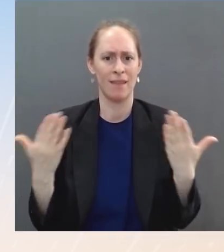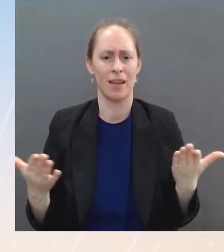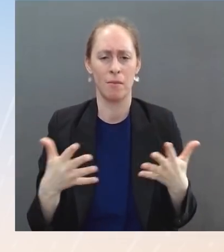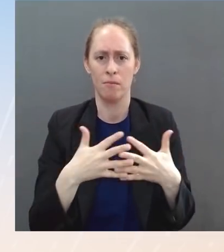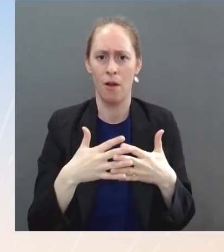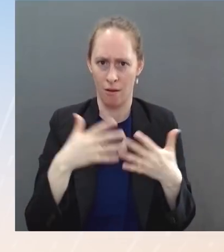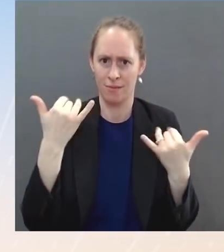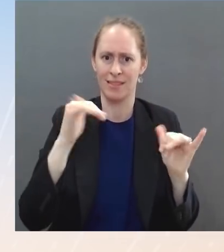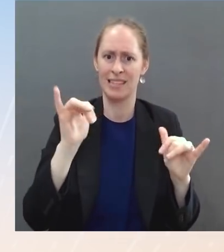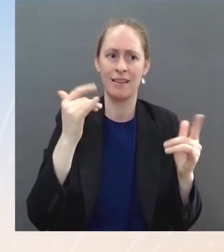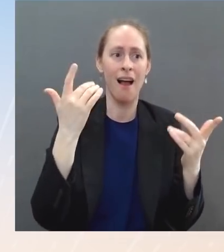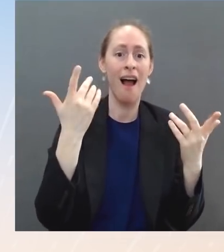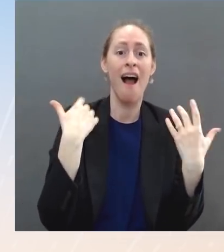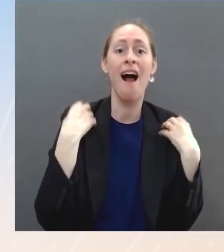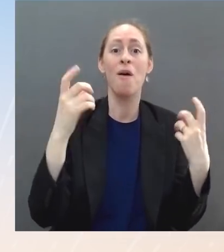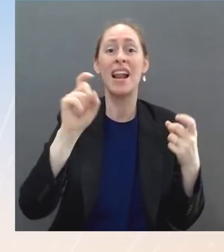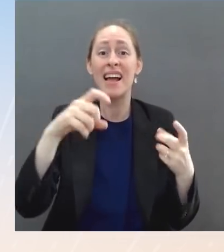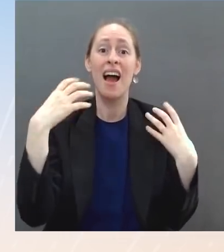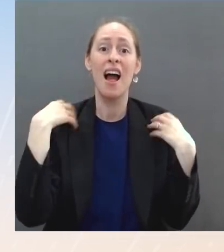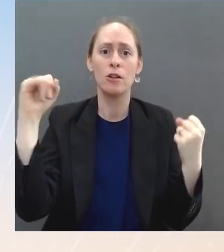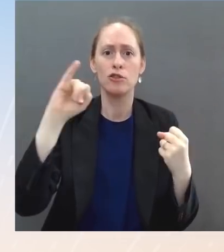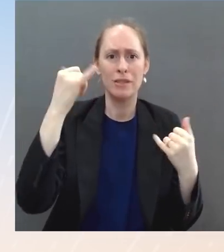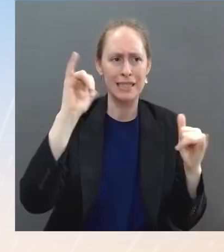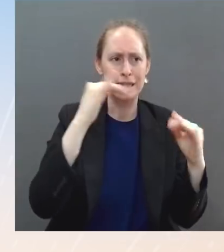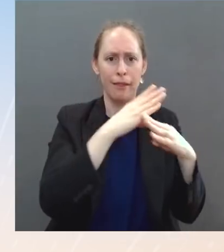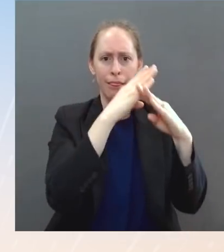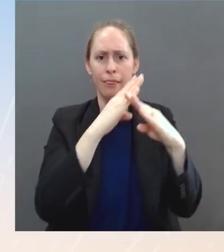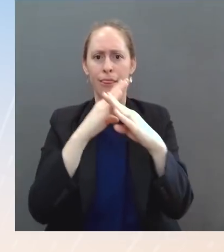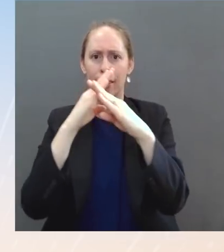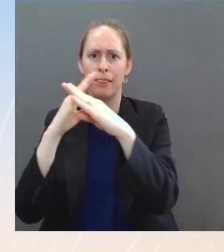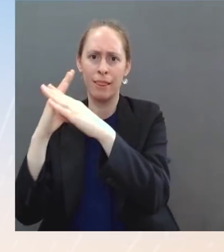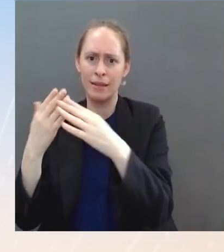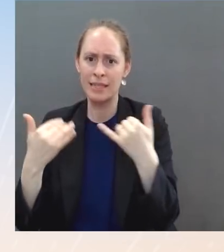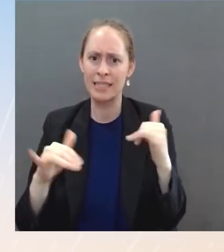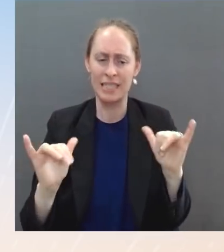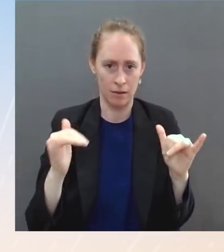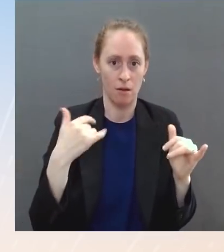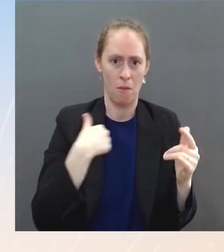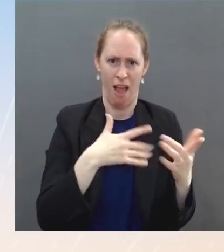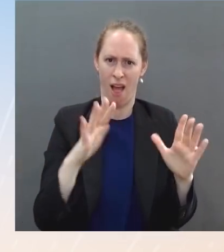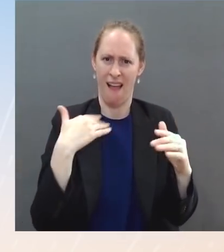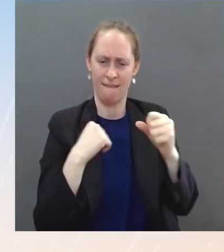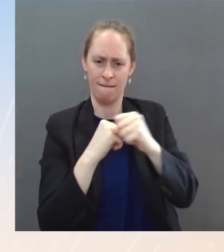but it has been an opportunity to build on that and make changes and make improvements over the course of time,